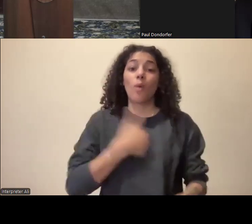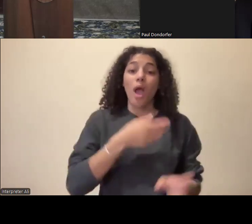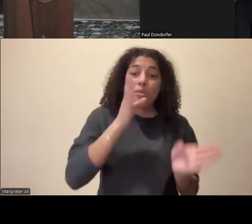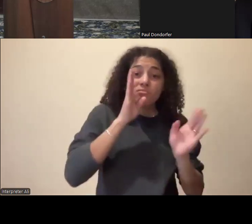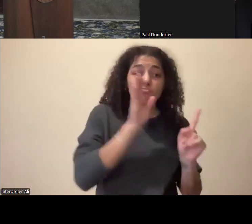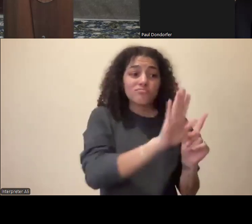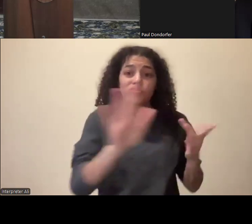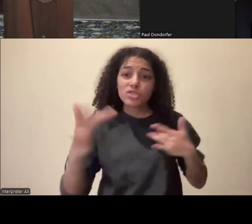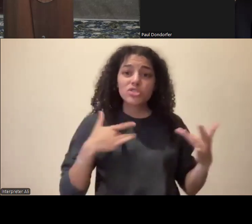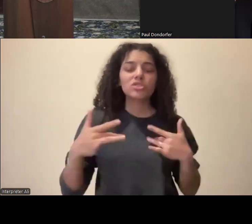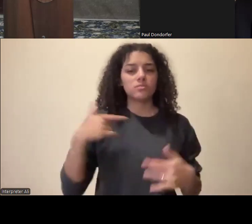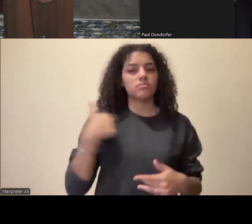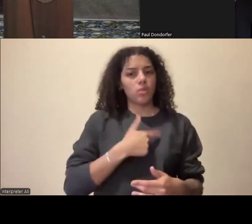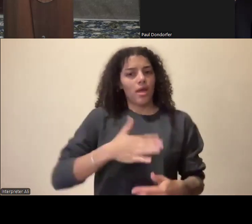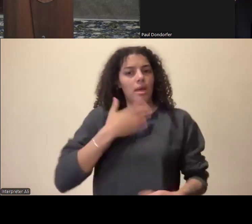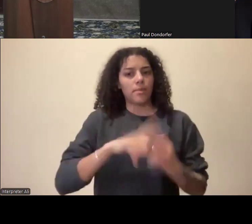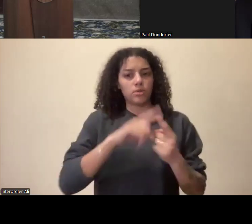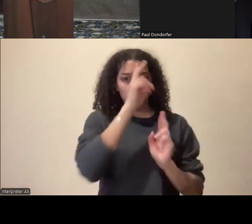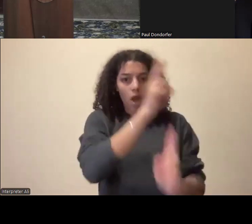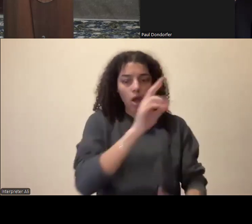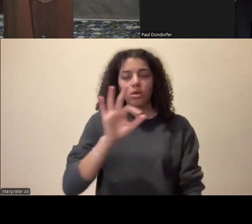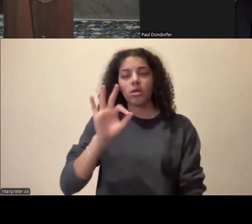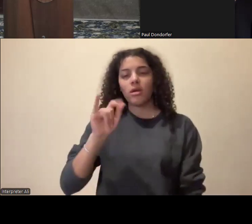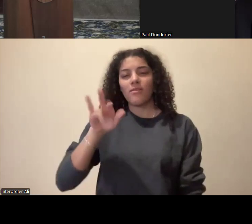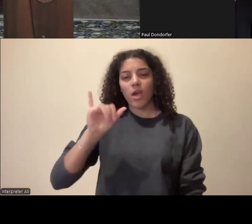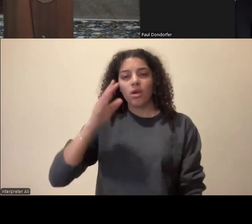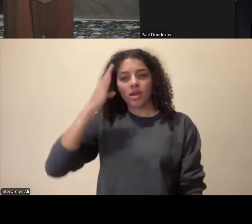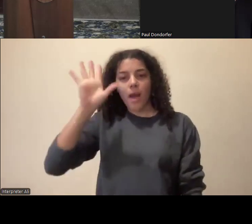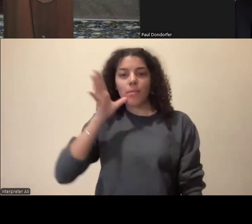honor the fairy godmothers of Rochester for their extraordinary contributions to the lives of young